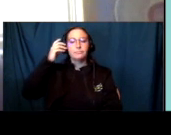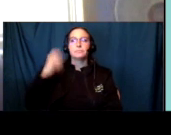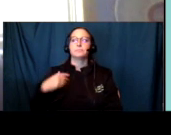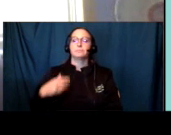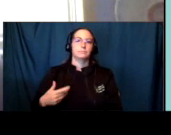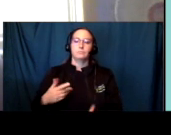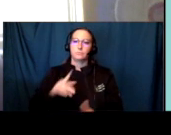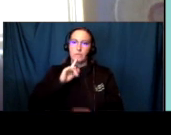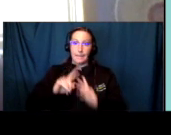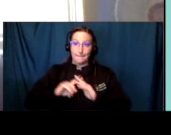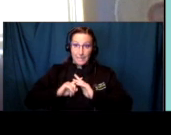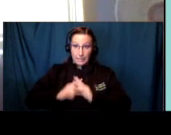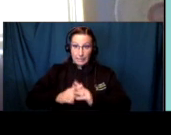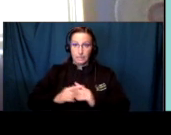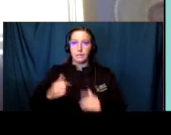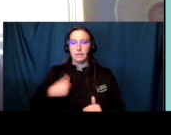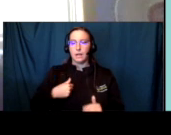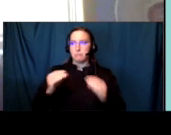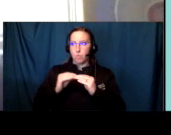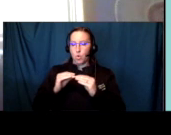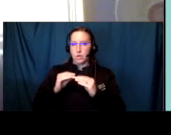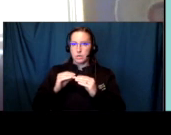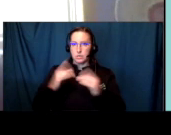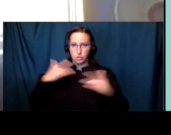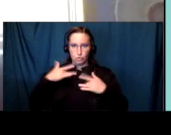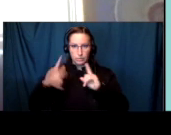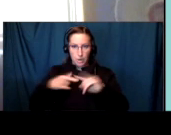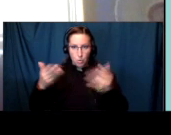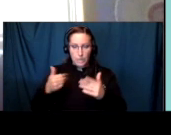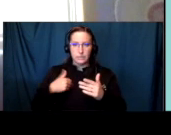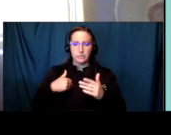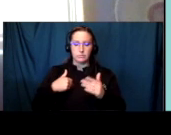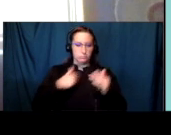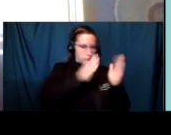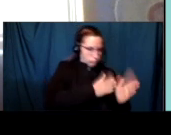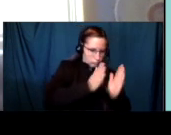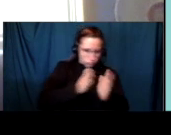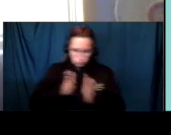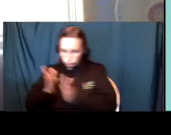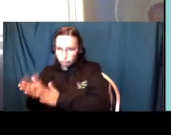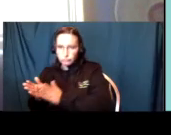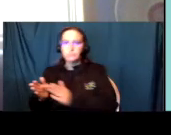I'm more concerned about getting things presented in the correct order. We already know they're delayed,